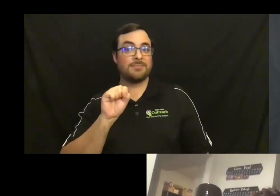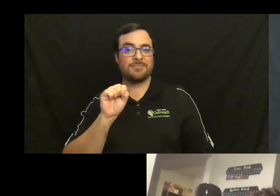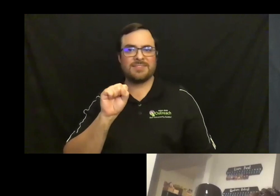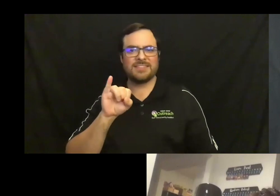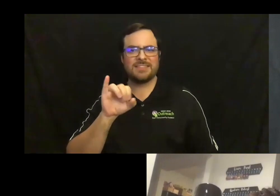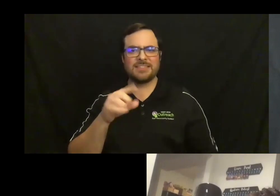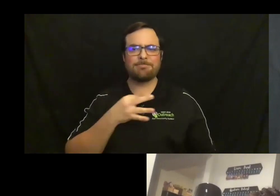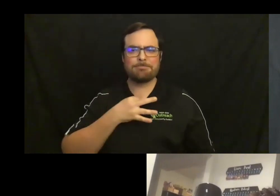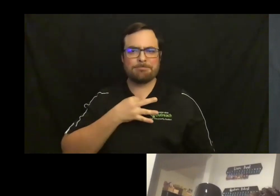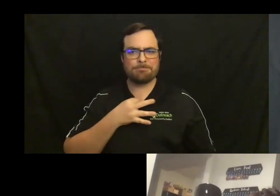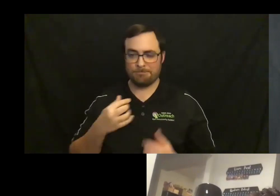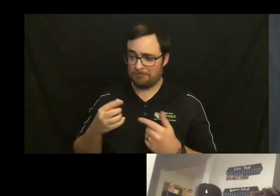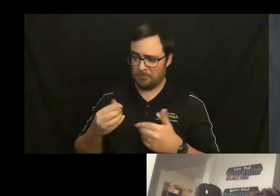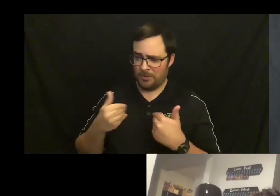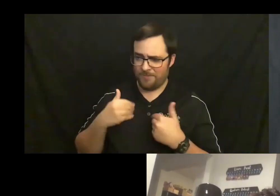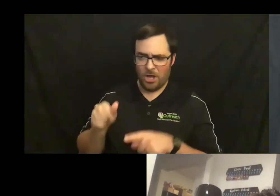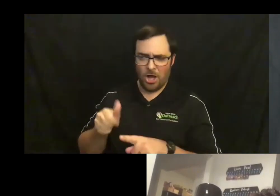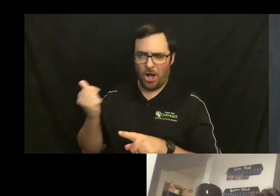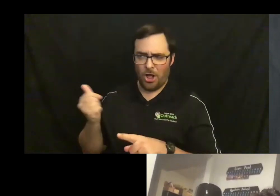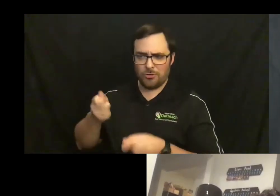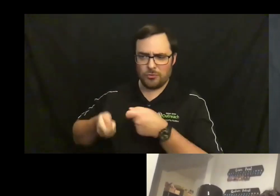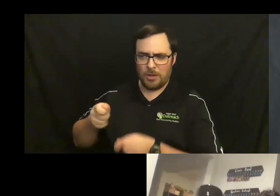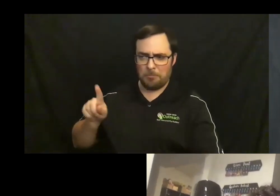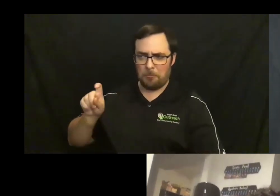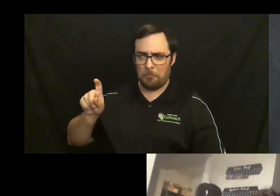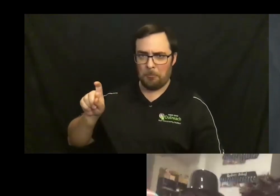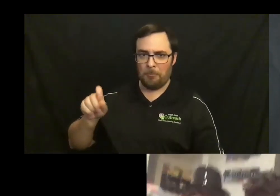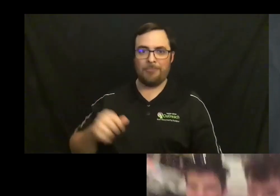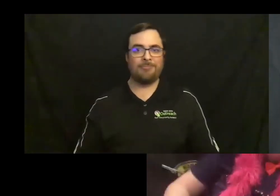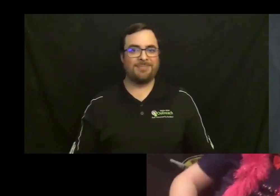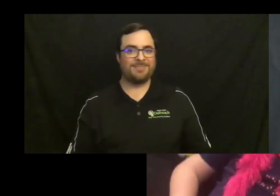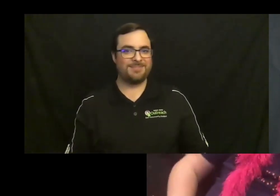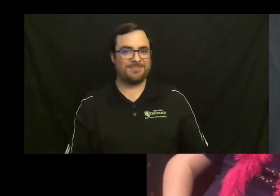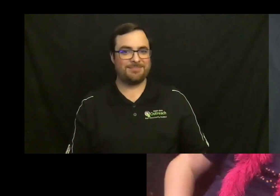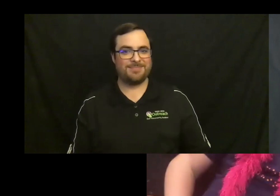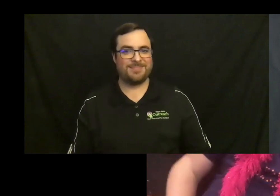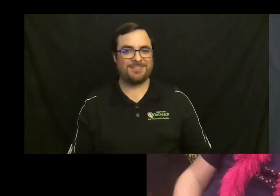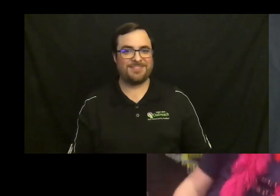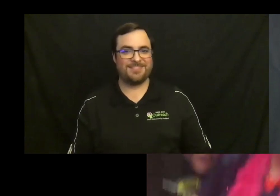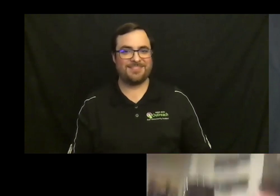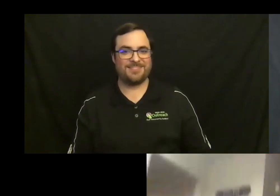you have other drums that you play?